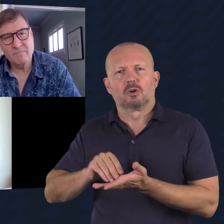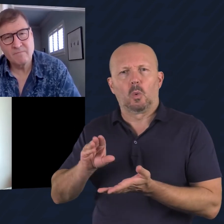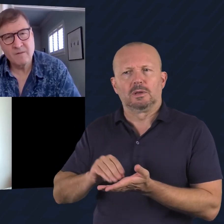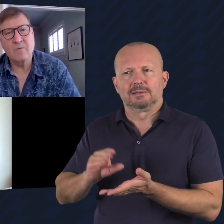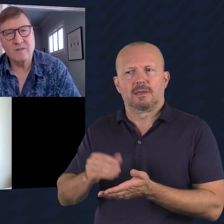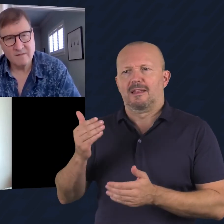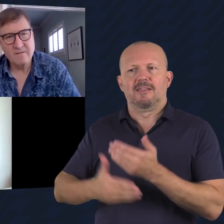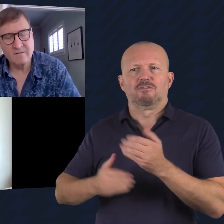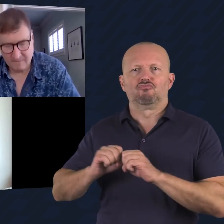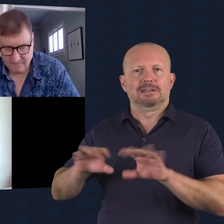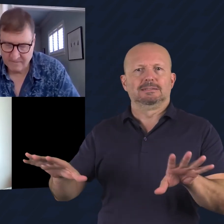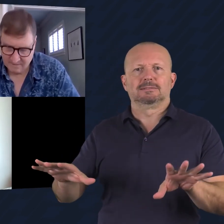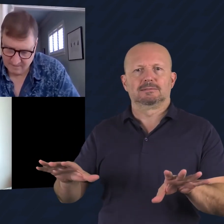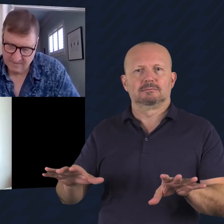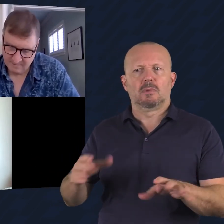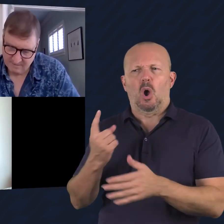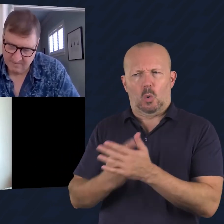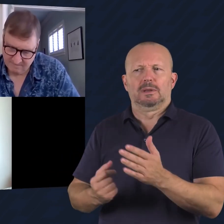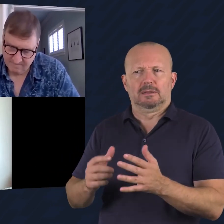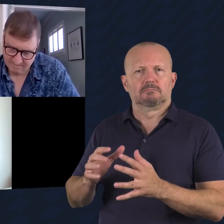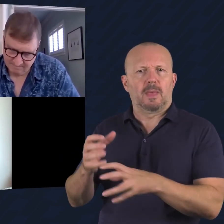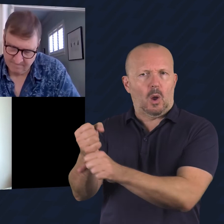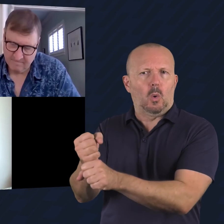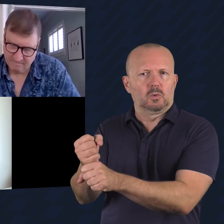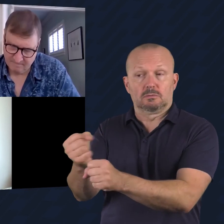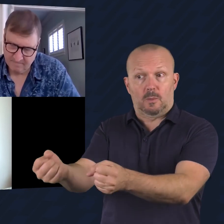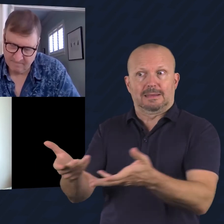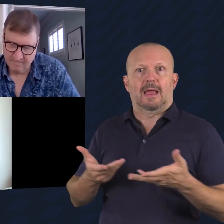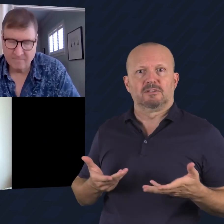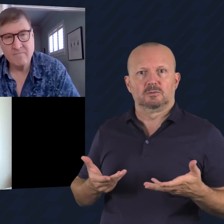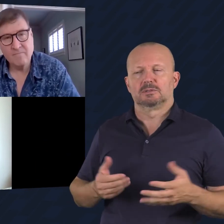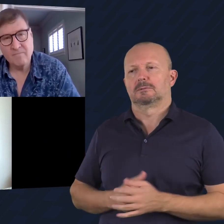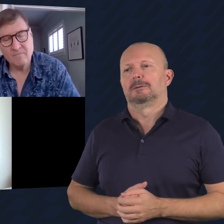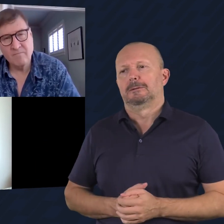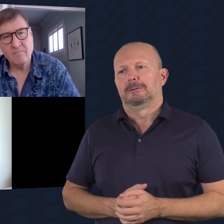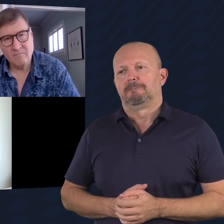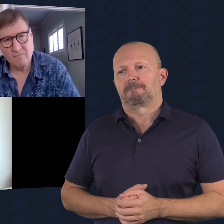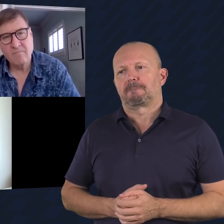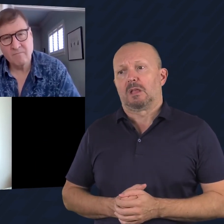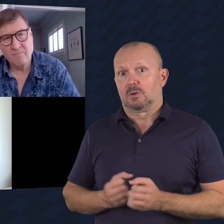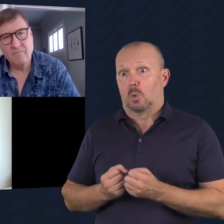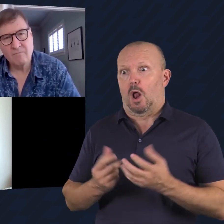kind of, rough mixes and live tapes that feed into the final release.